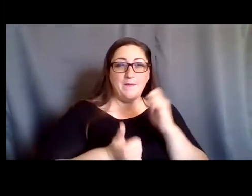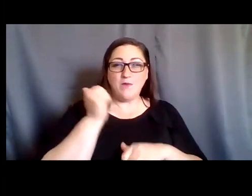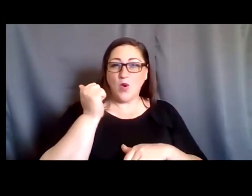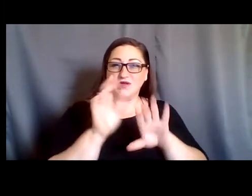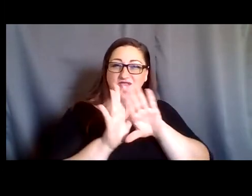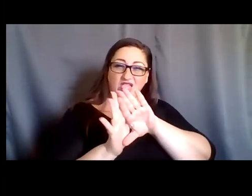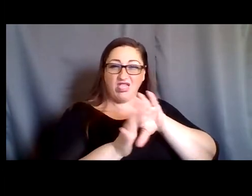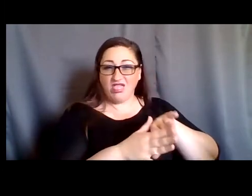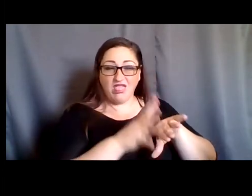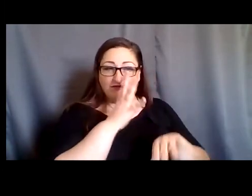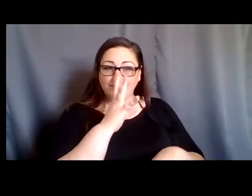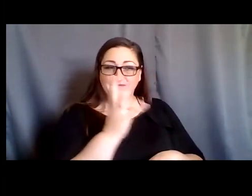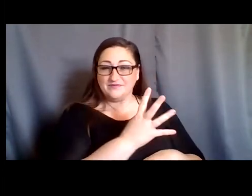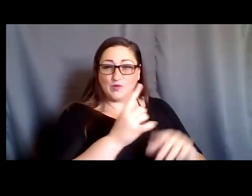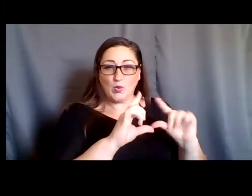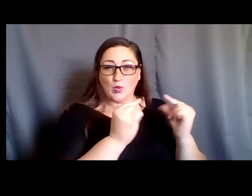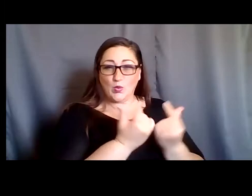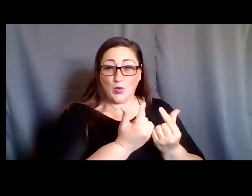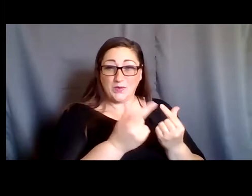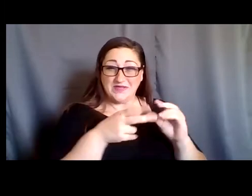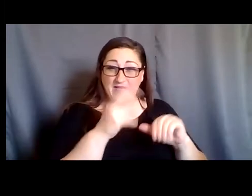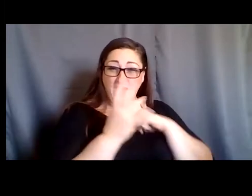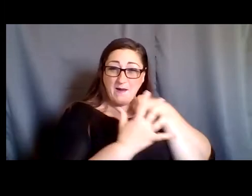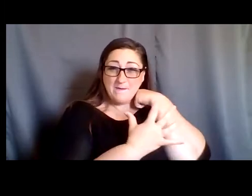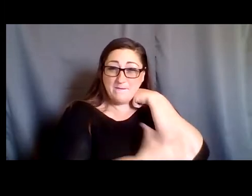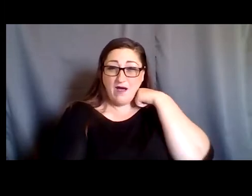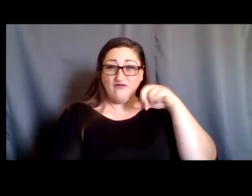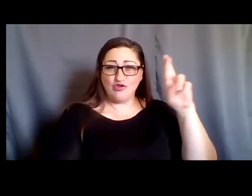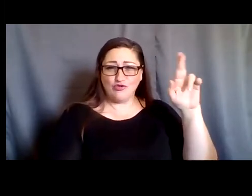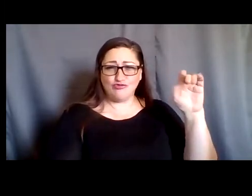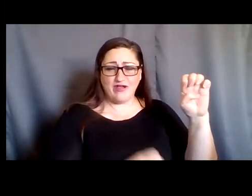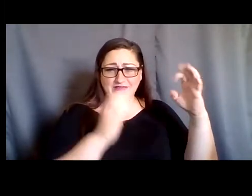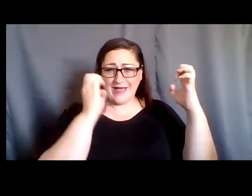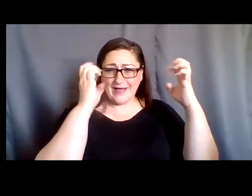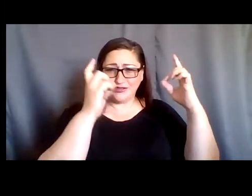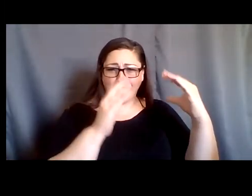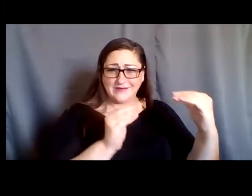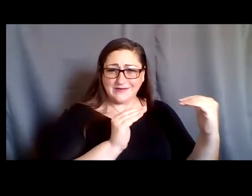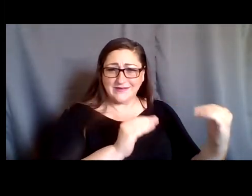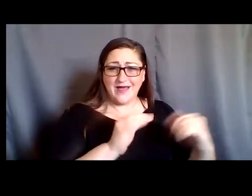the highest poverty rates, lowest educational attainment and employment rates of any minority group—